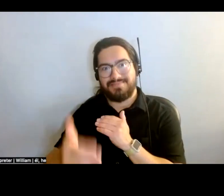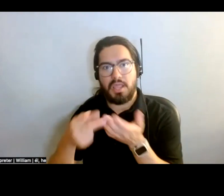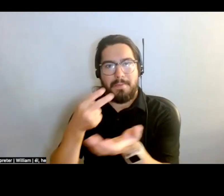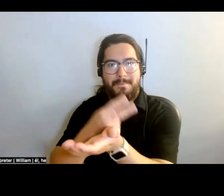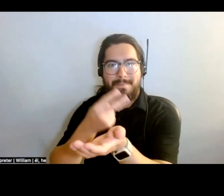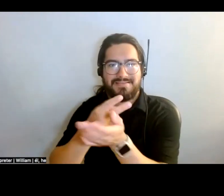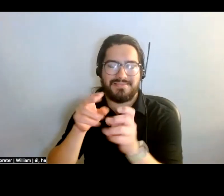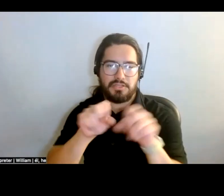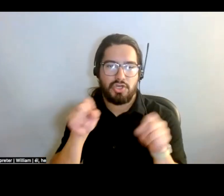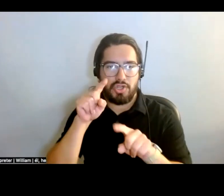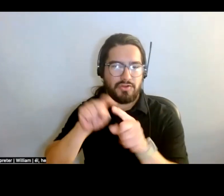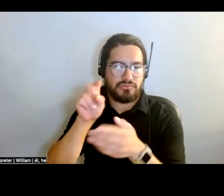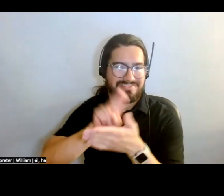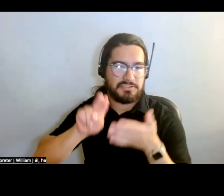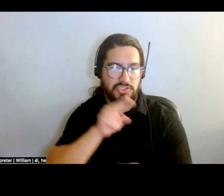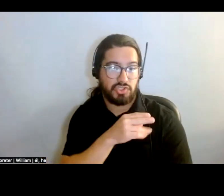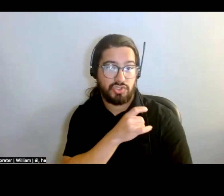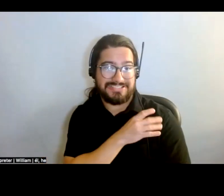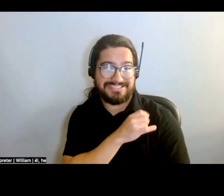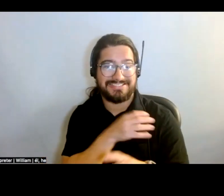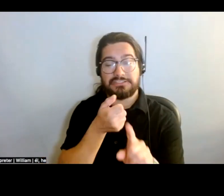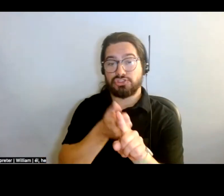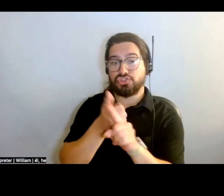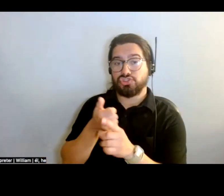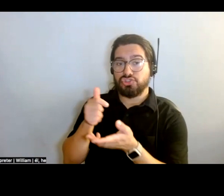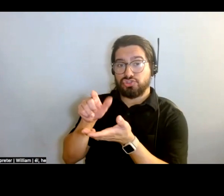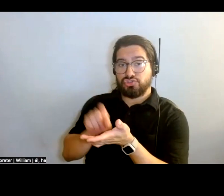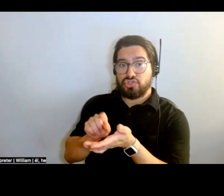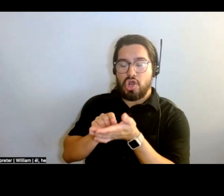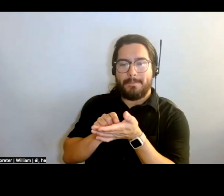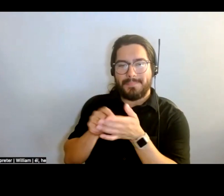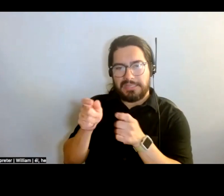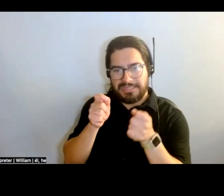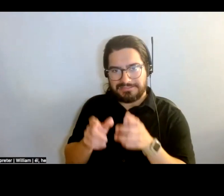She is a copyeditor, independent editor, and teacher of Spanish as a foreign language.